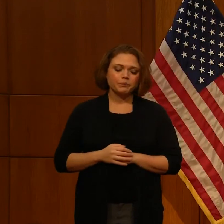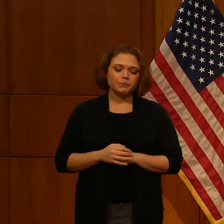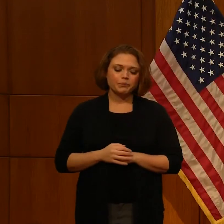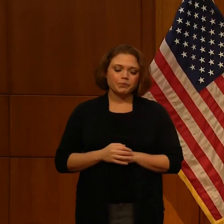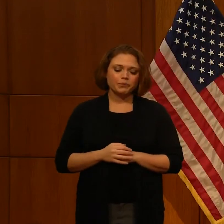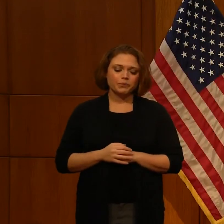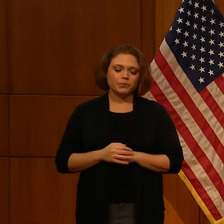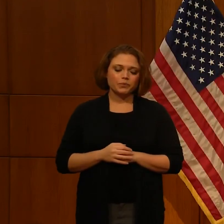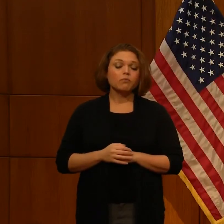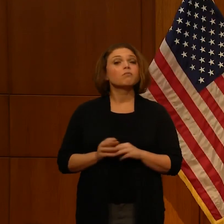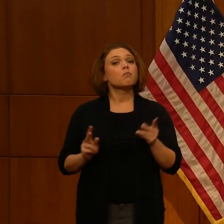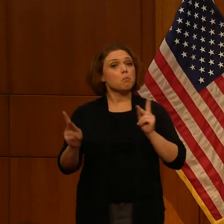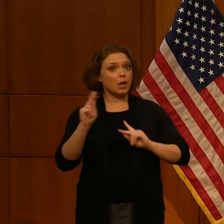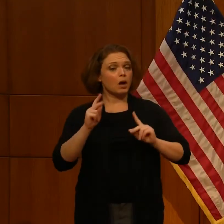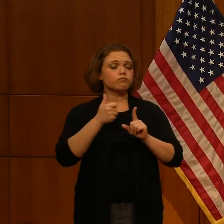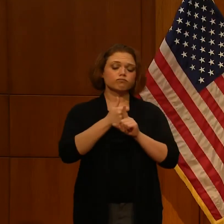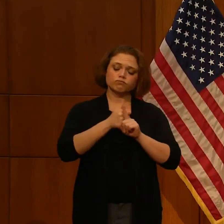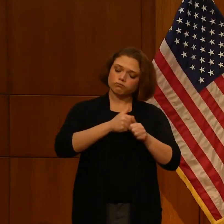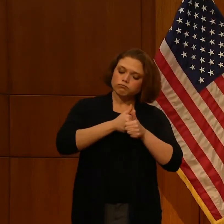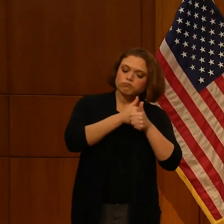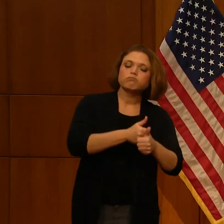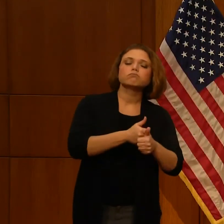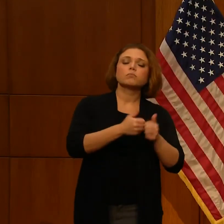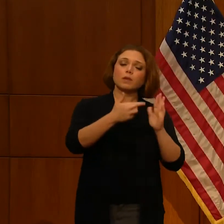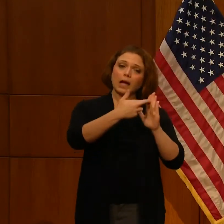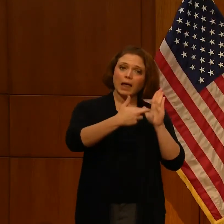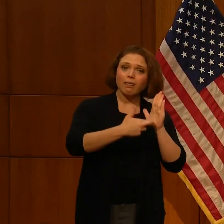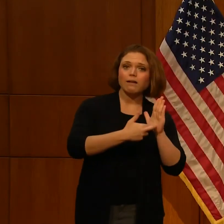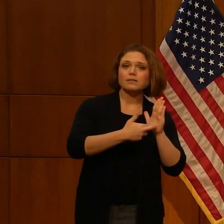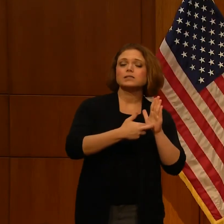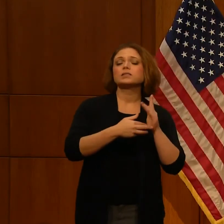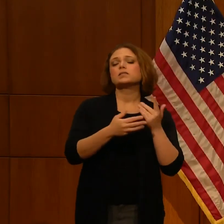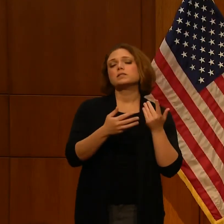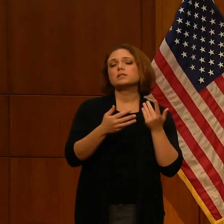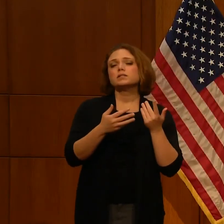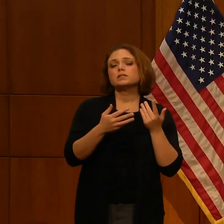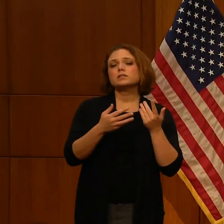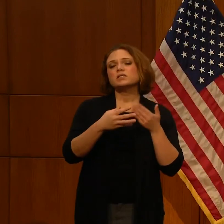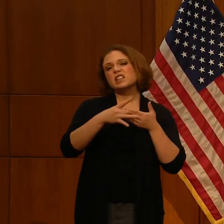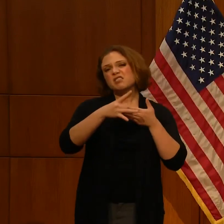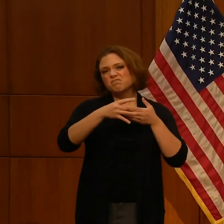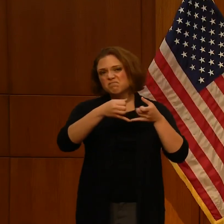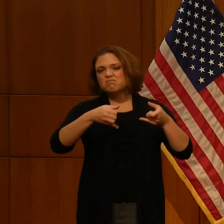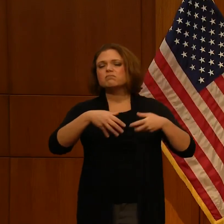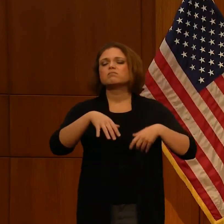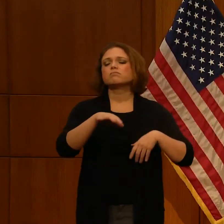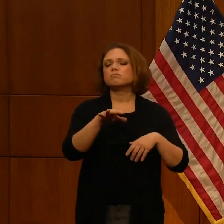DAY. AND THE PEOPLE WHO HAVE